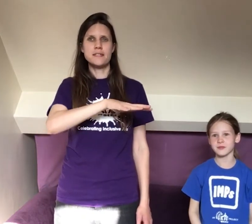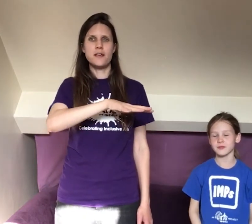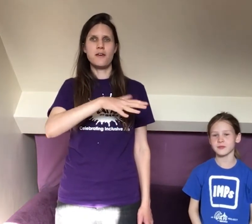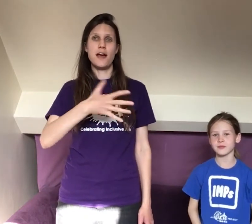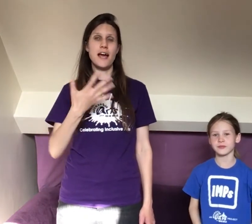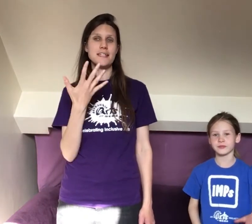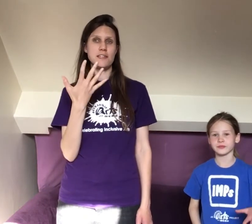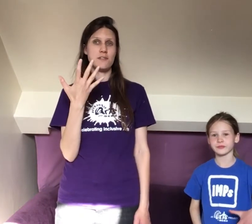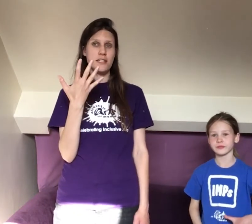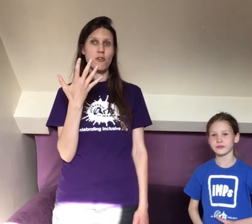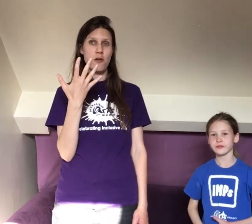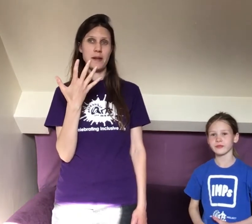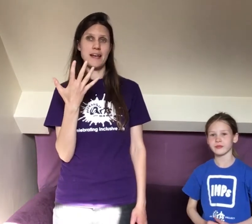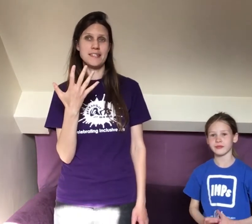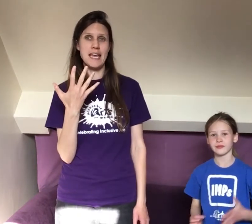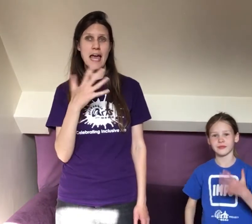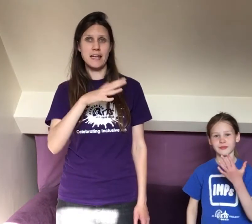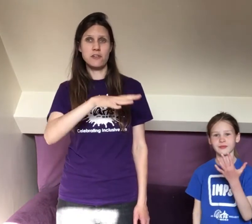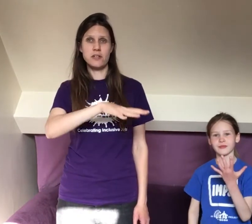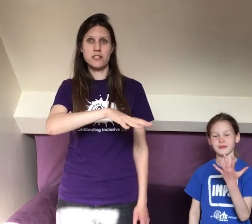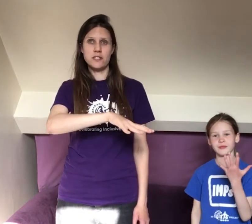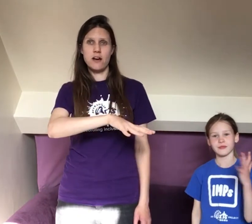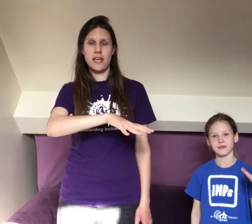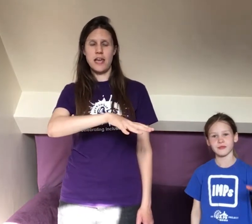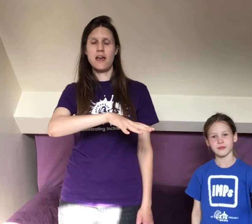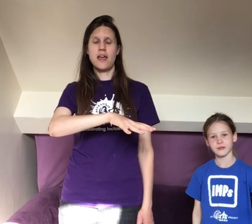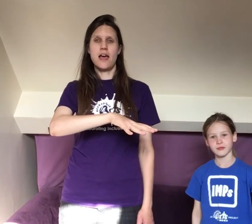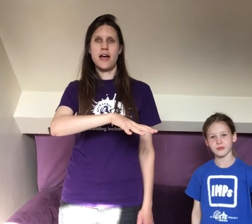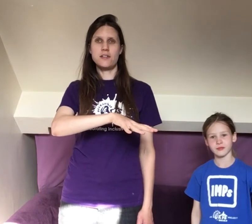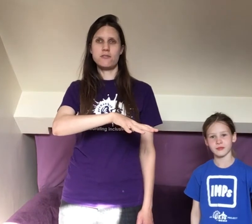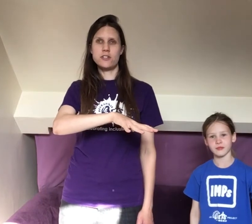So, actually you need your open hand again and you’re gonna start here and you’re just…